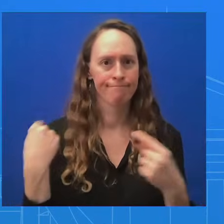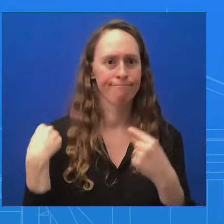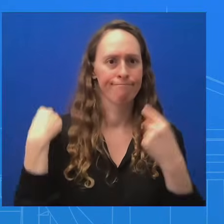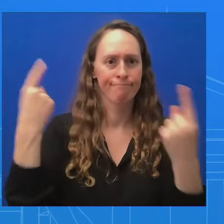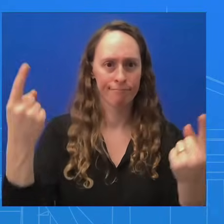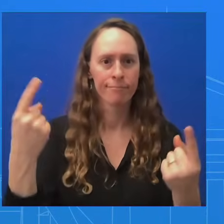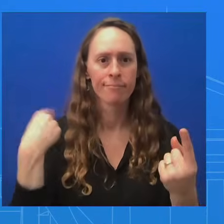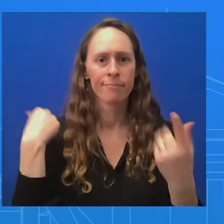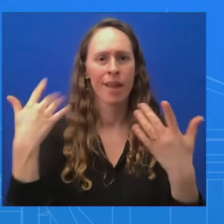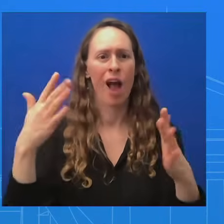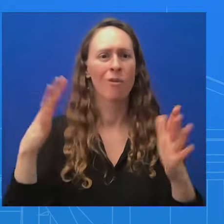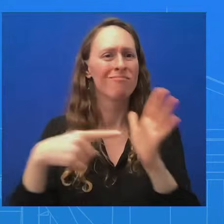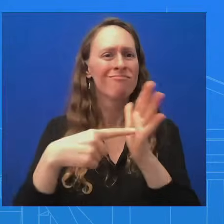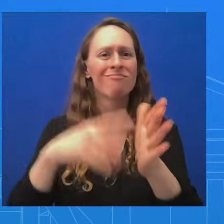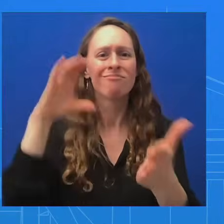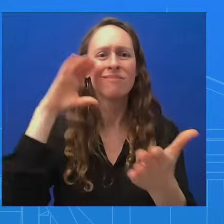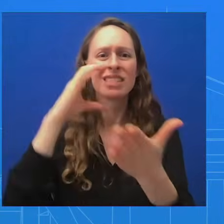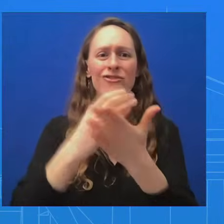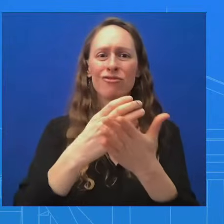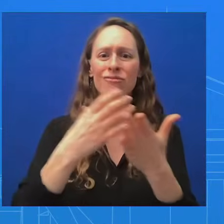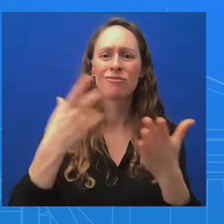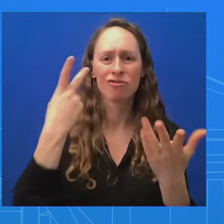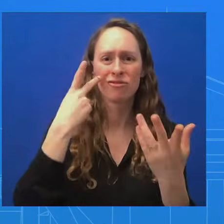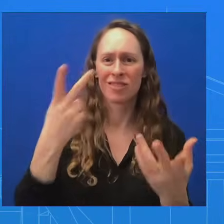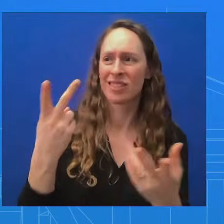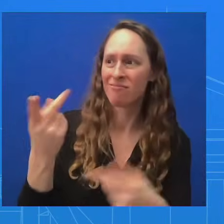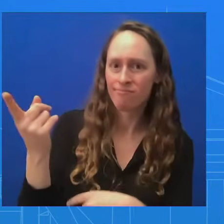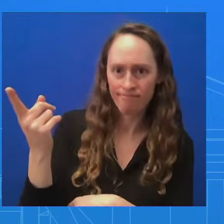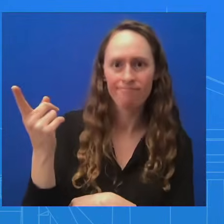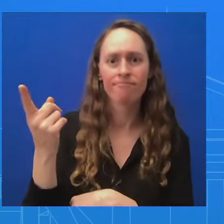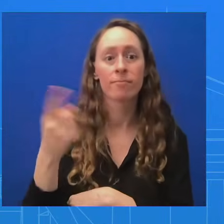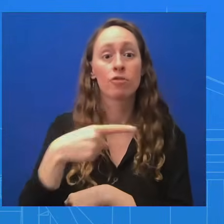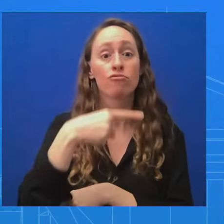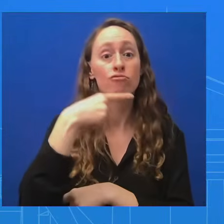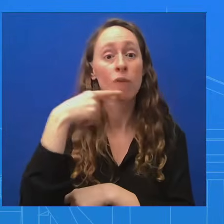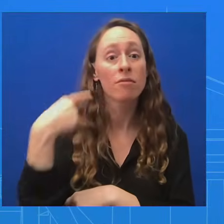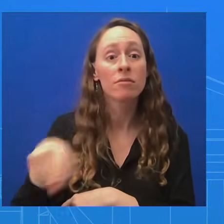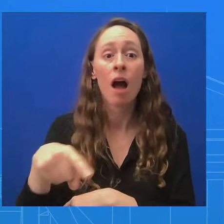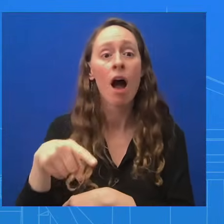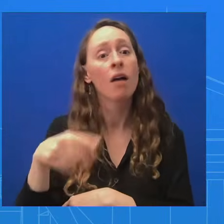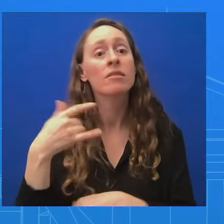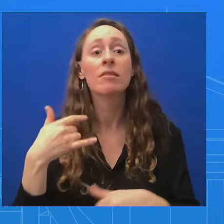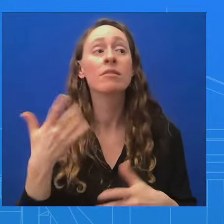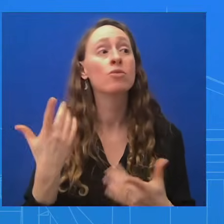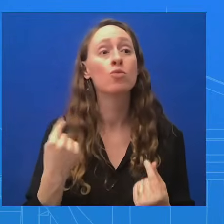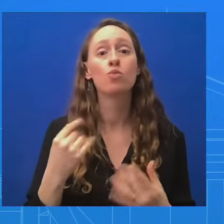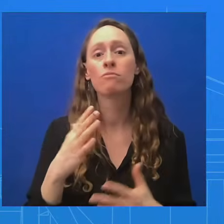to purchase ballistic missiles from North Korea -- has happened; have been used in Ukraine --